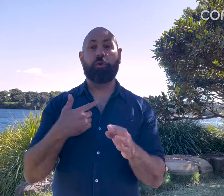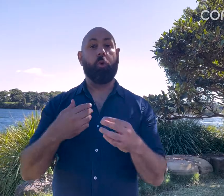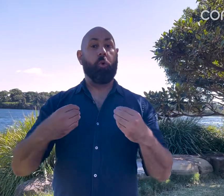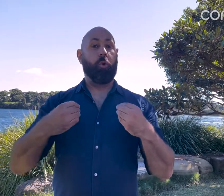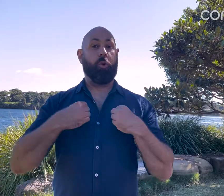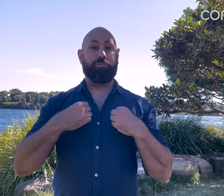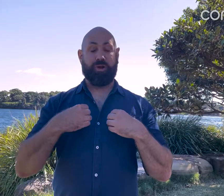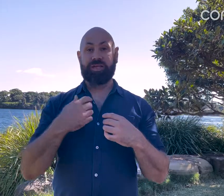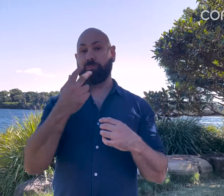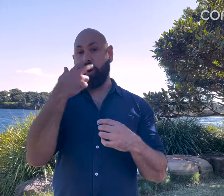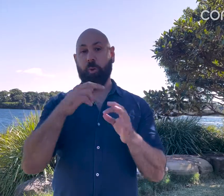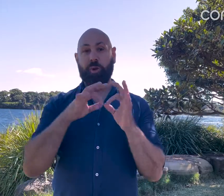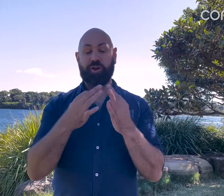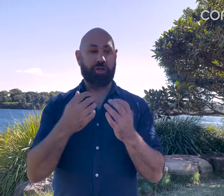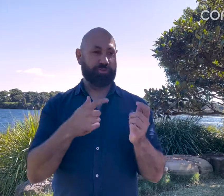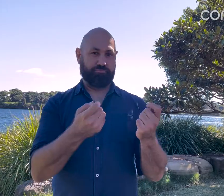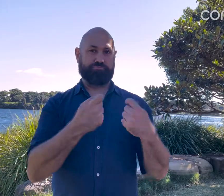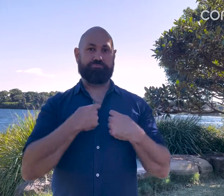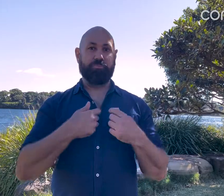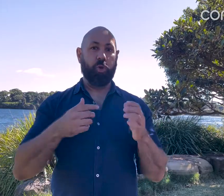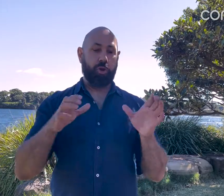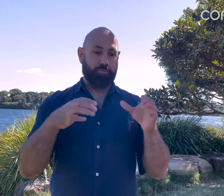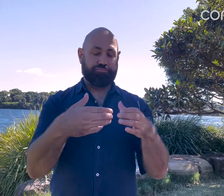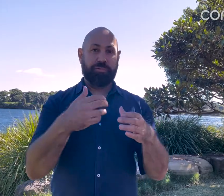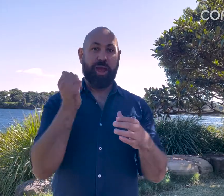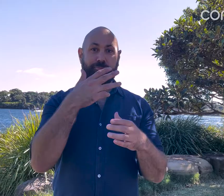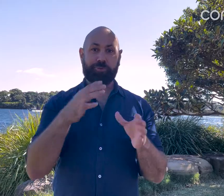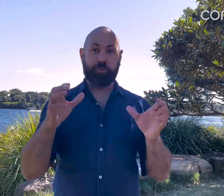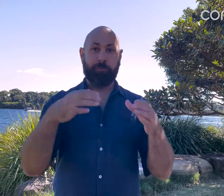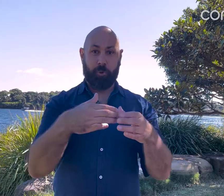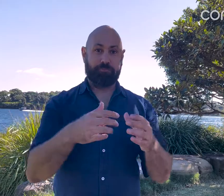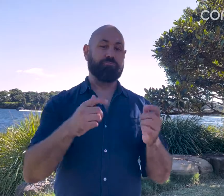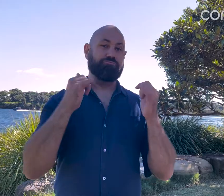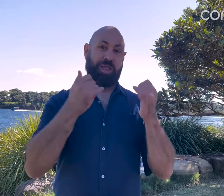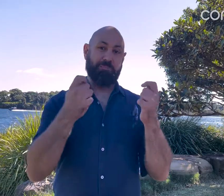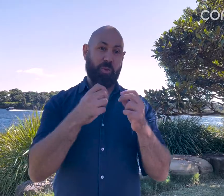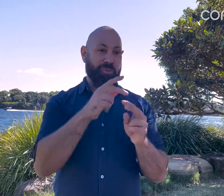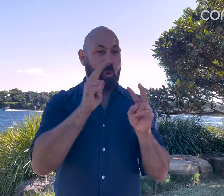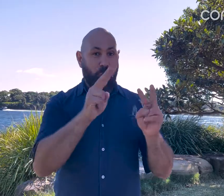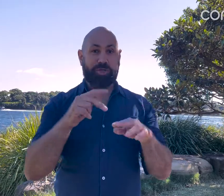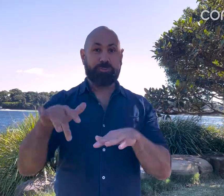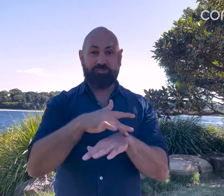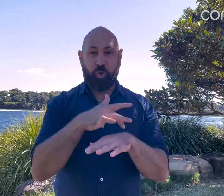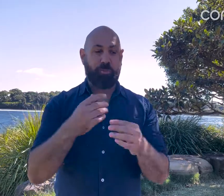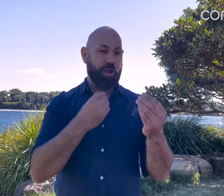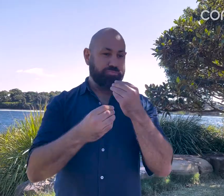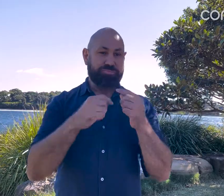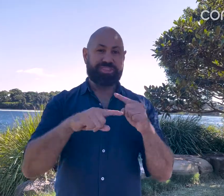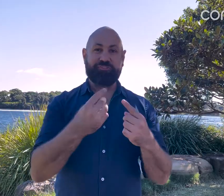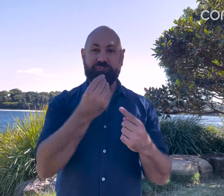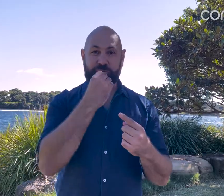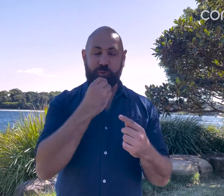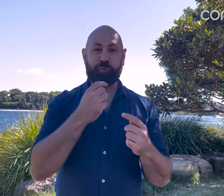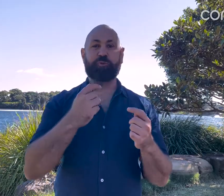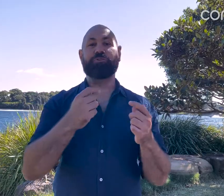In the corporate world, in my previous job my employer provided access to Indigenous performances and food to appreciate.